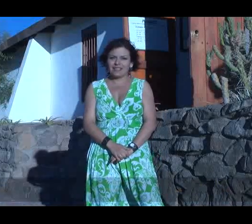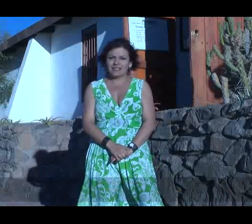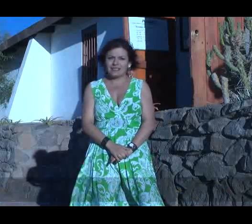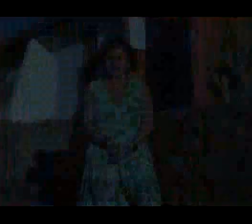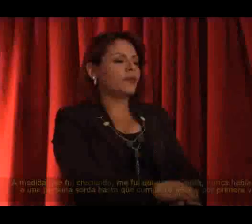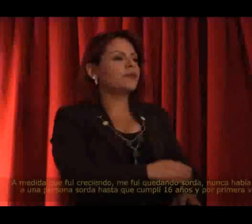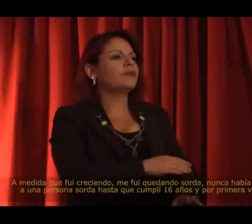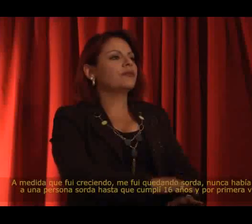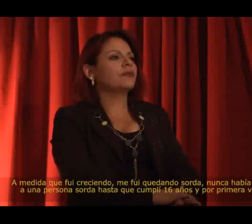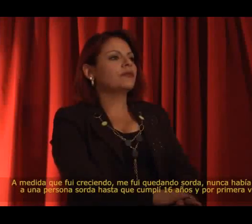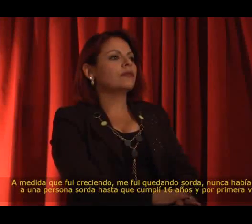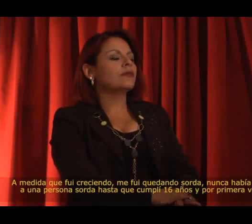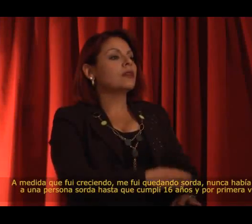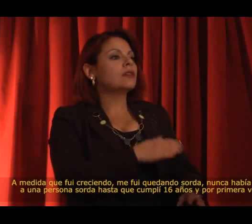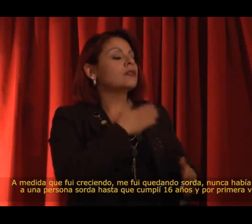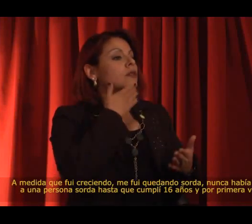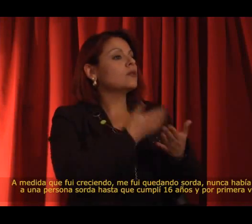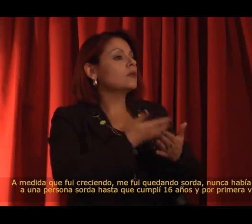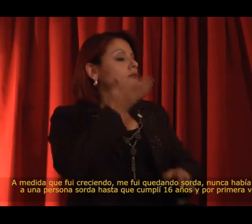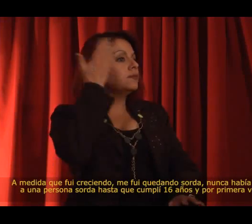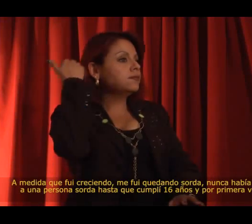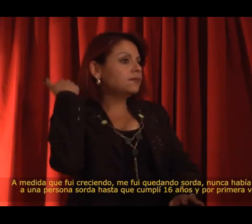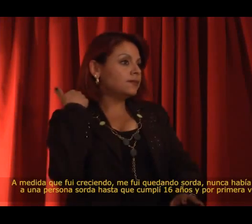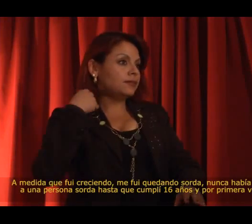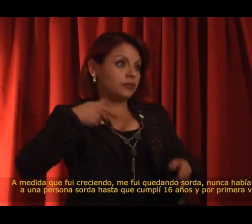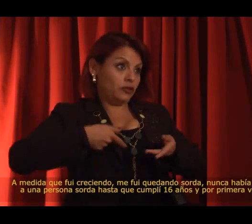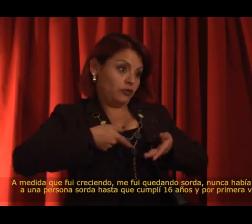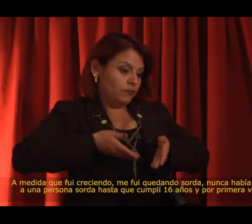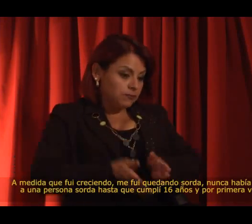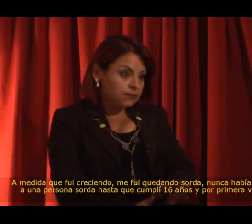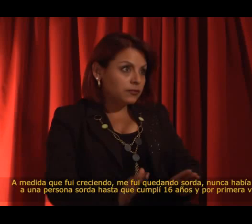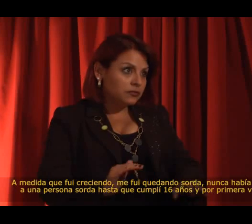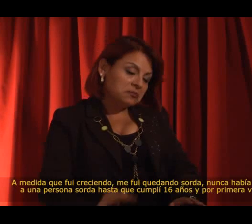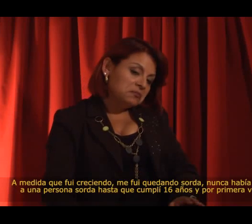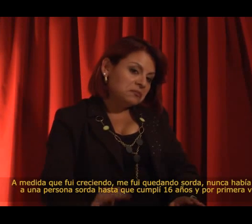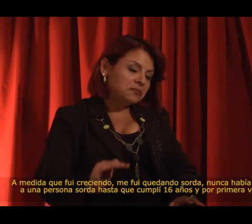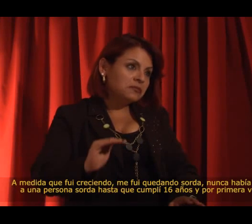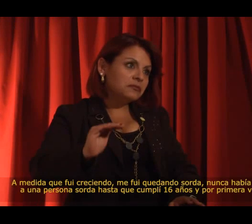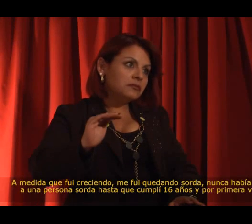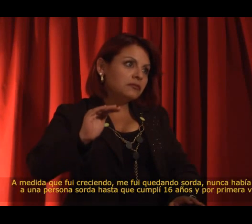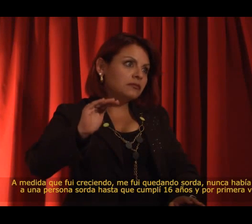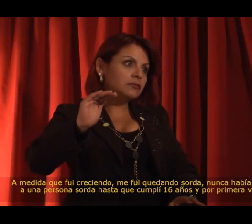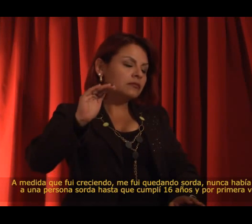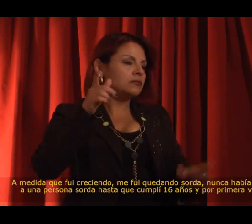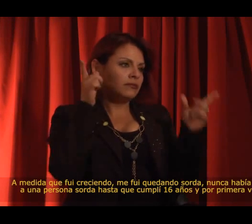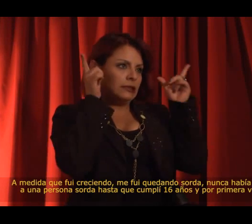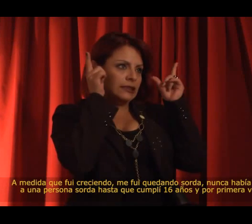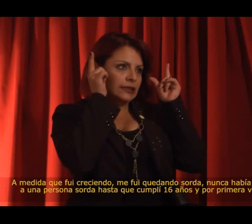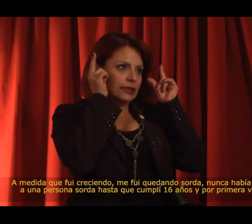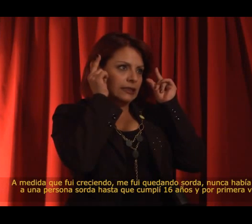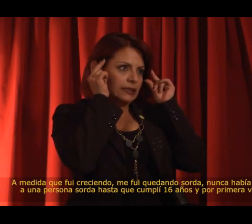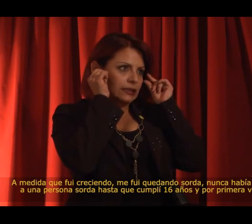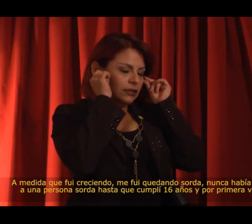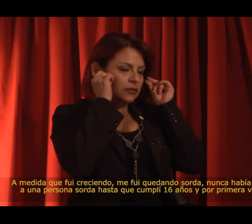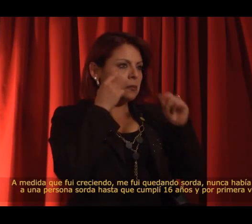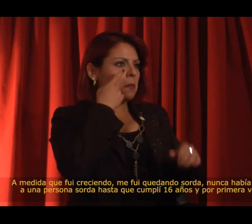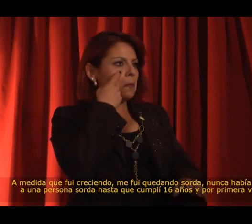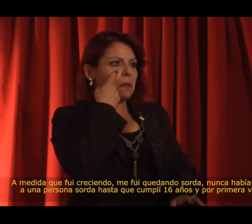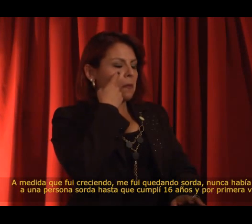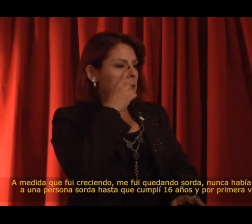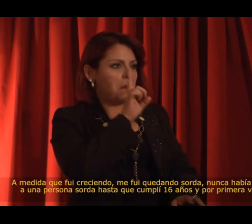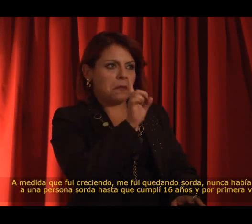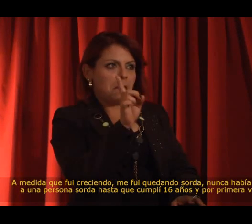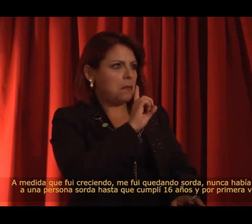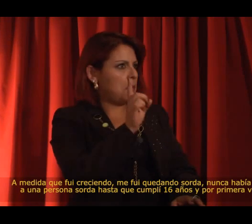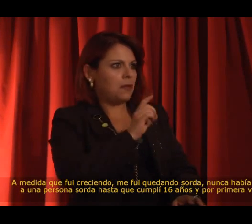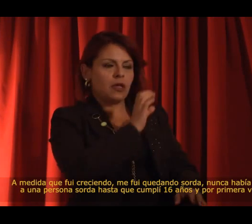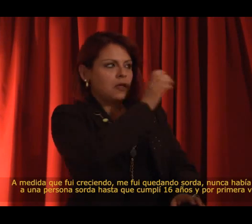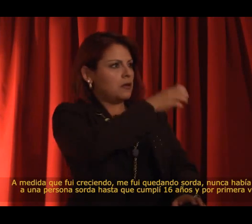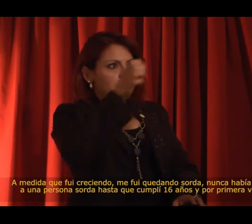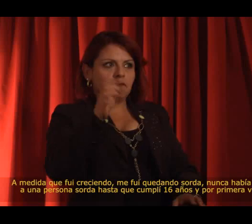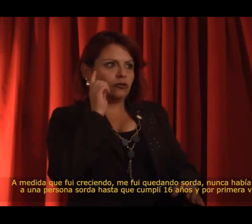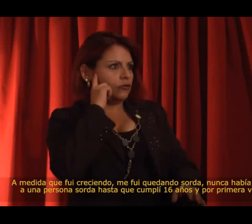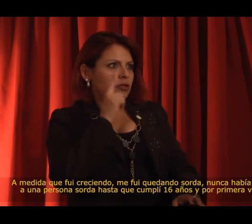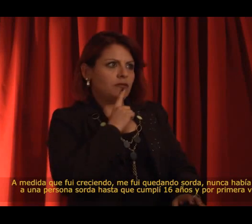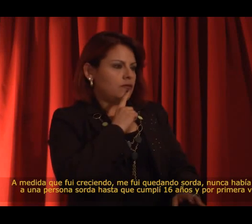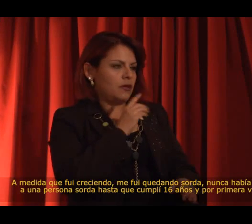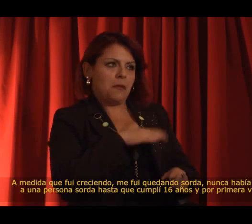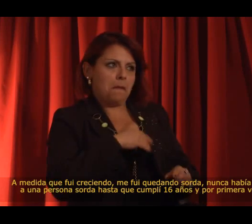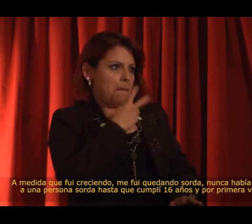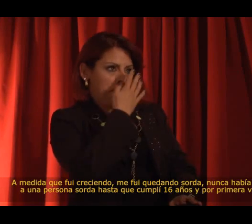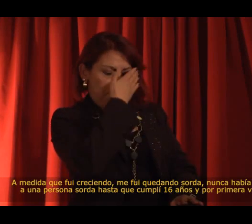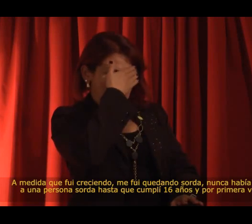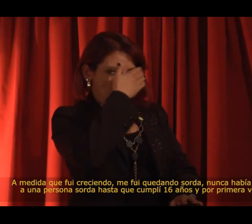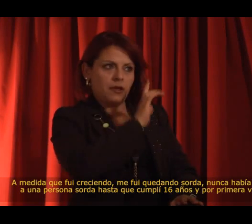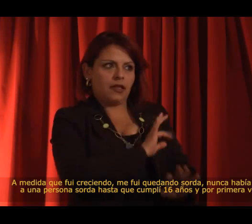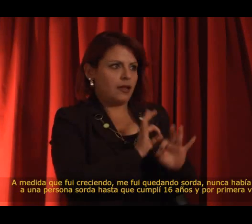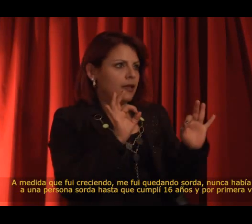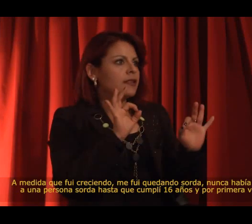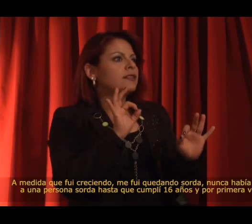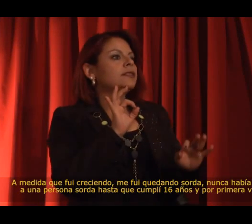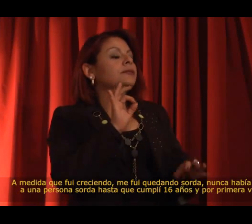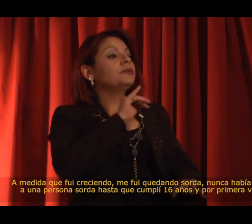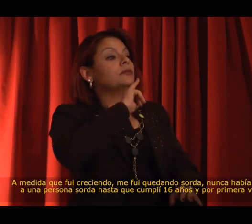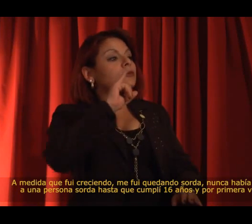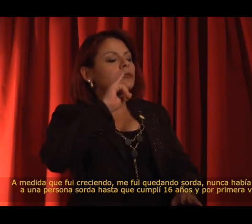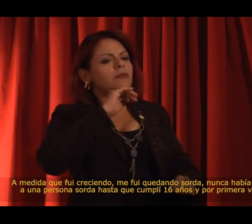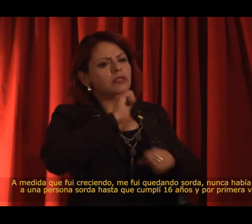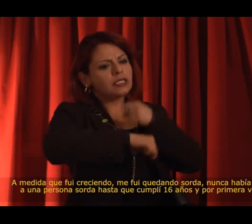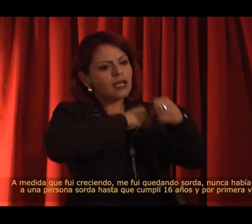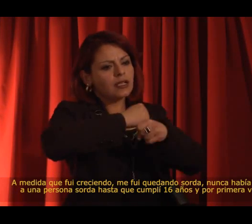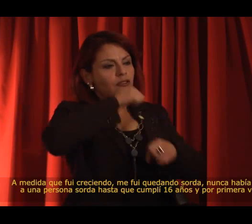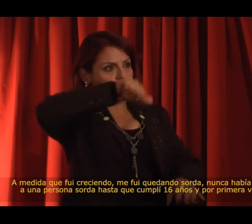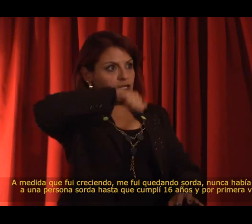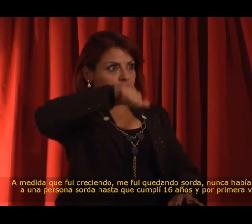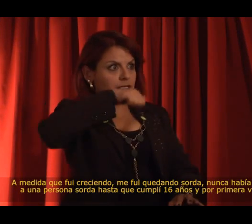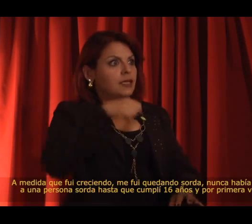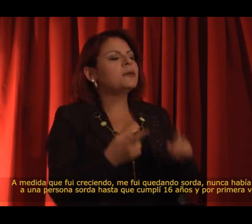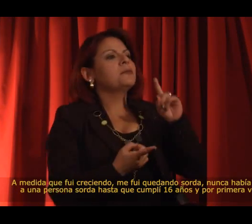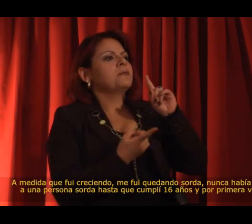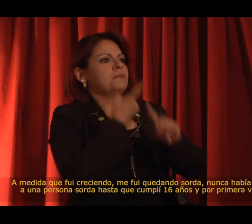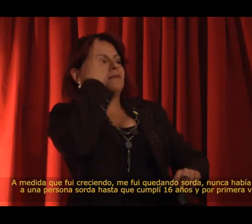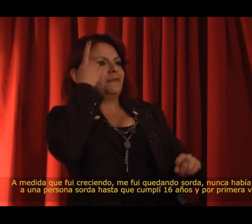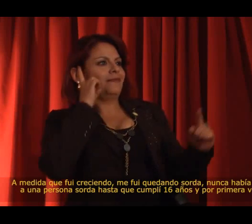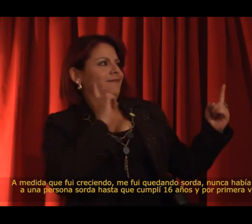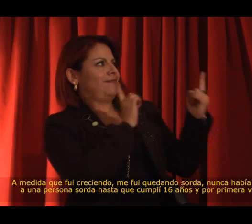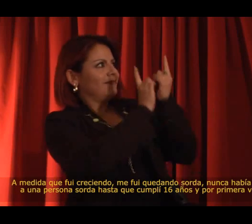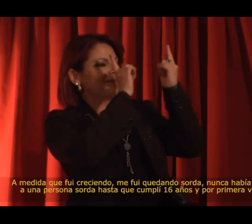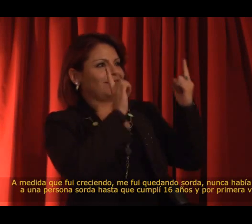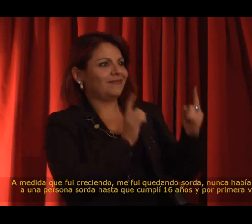I lost my hearing over time when I was growing up. I did not meet a deaf person until I turned 16.